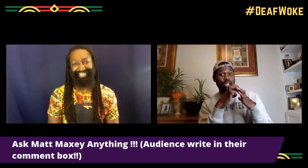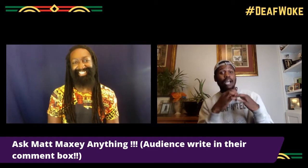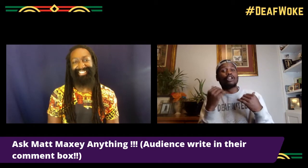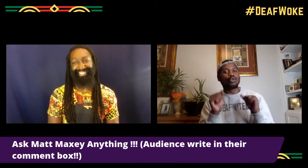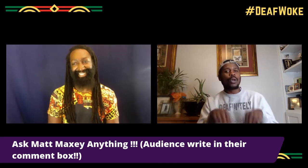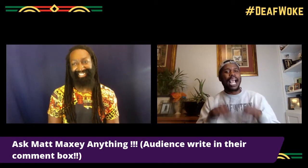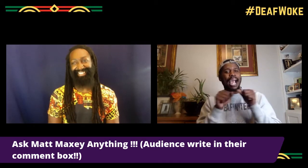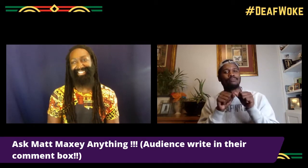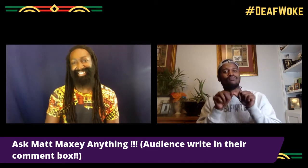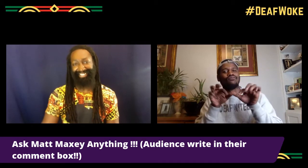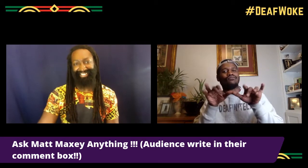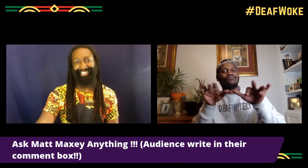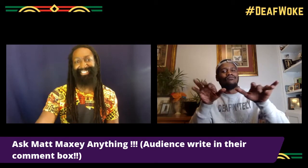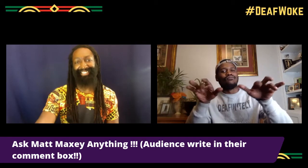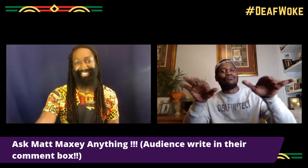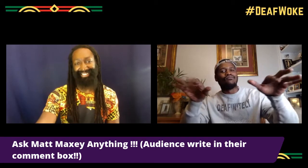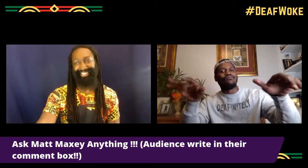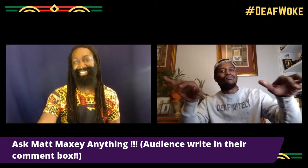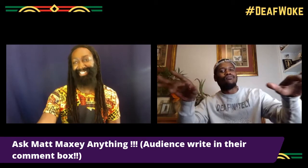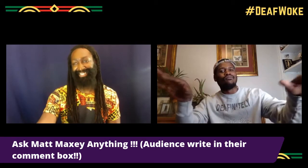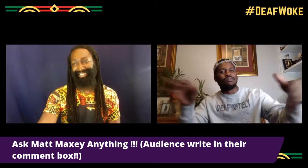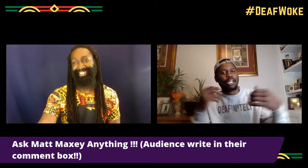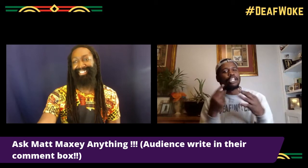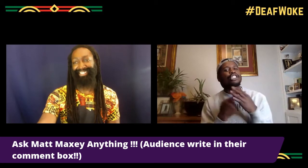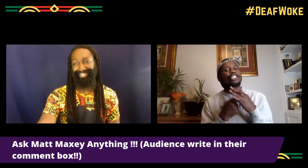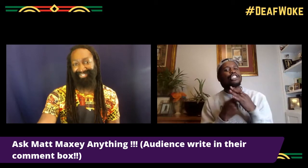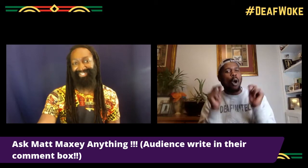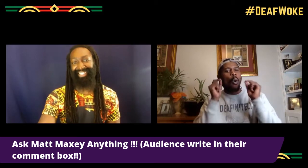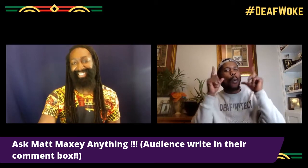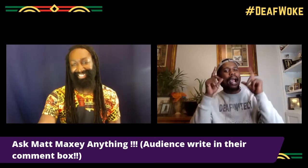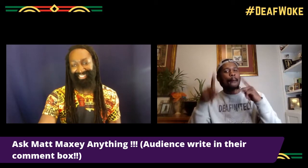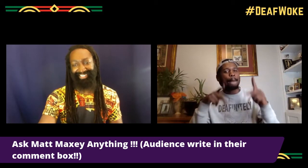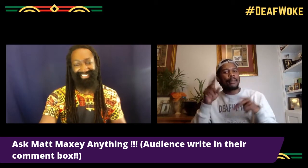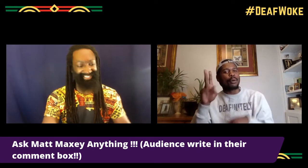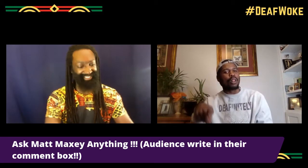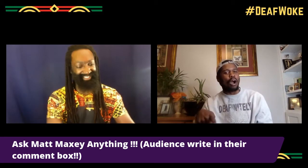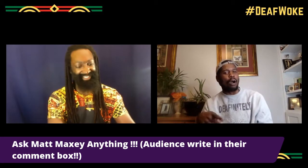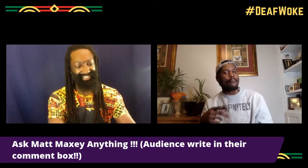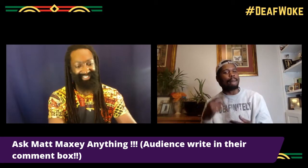a hash tag, you know, that went viral. Be able to create something like that.